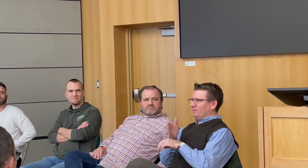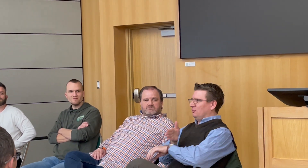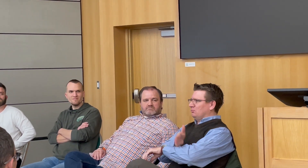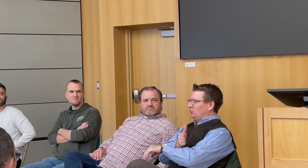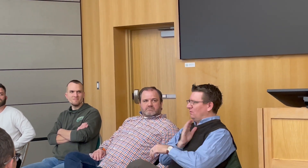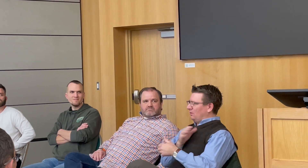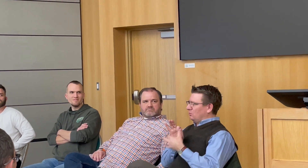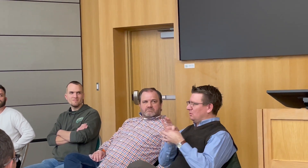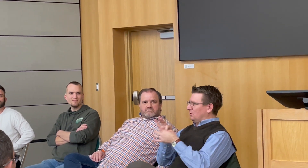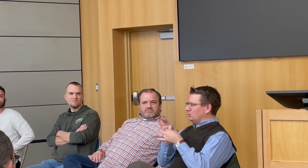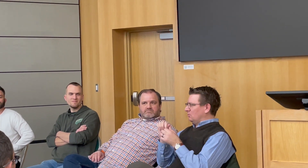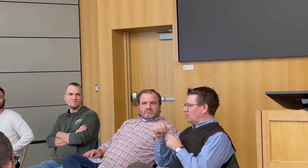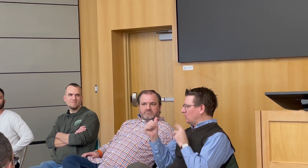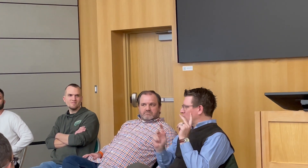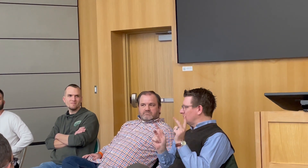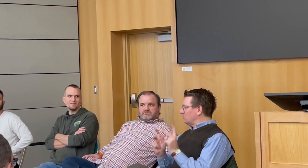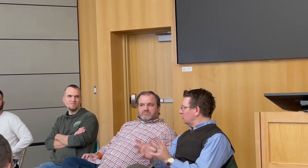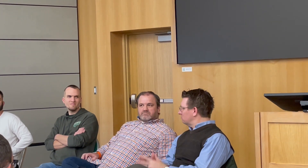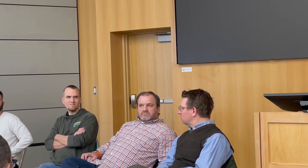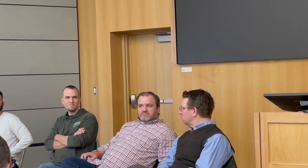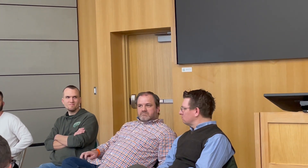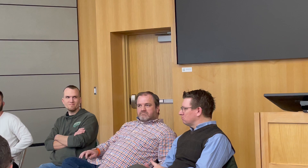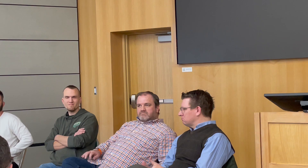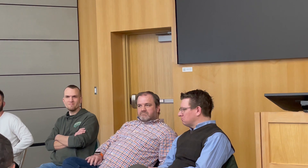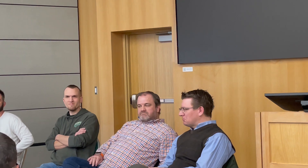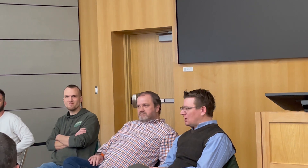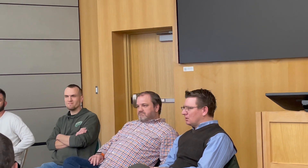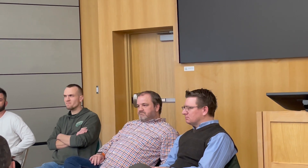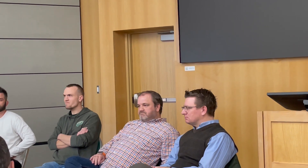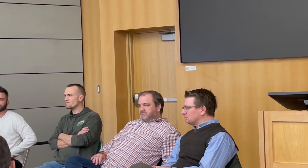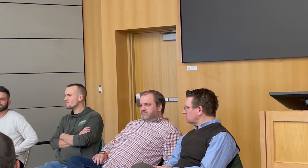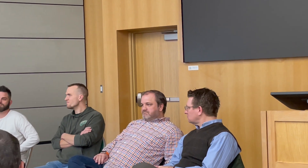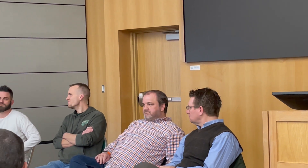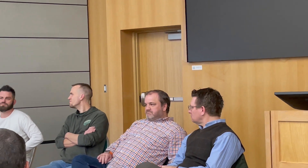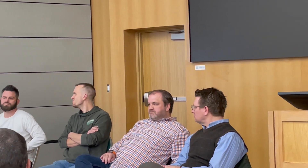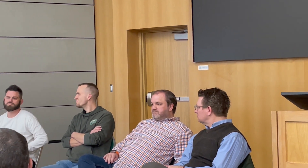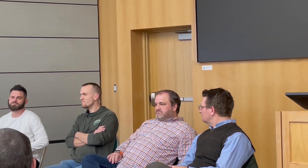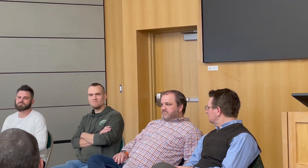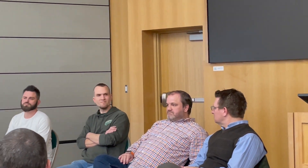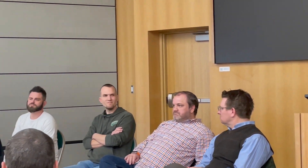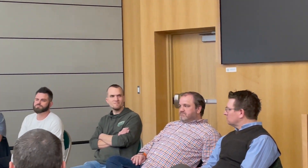what I've gained I think it's important to improve kindness and how we are with other